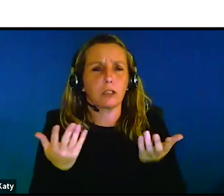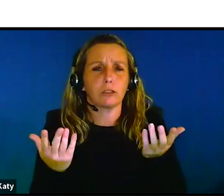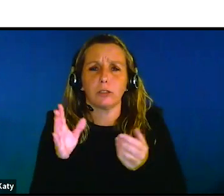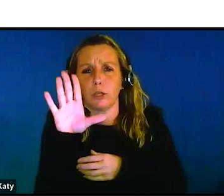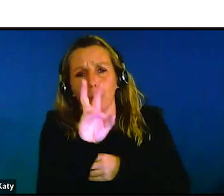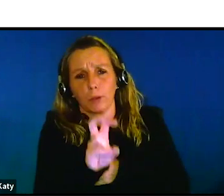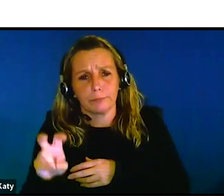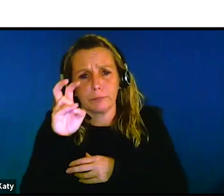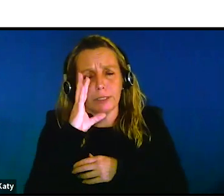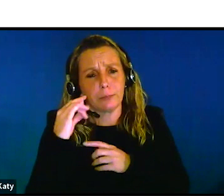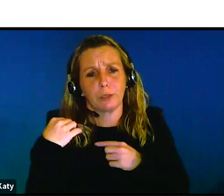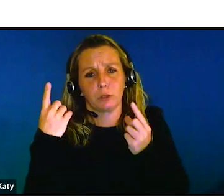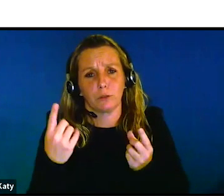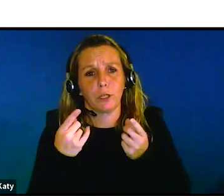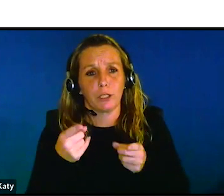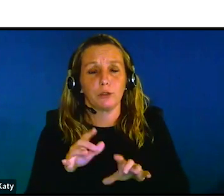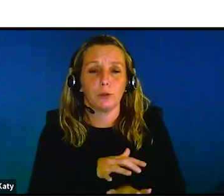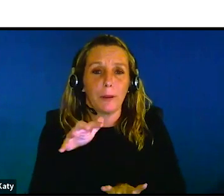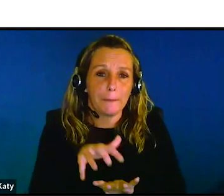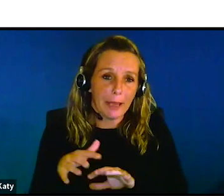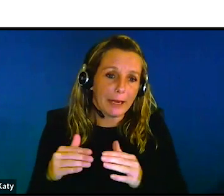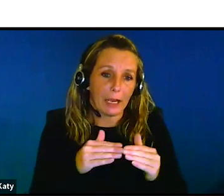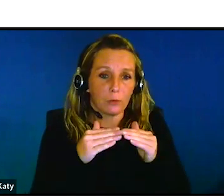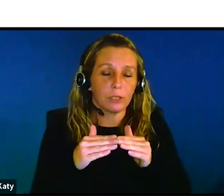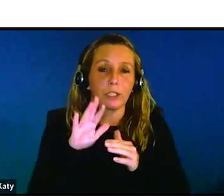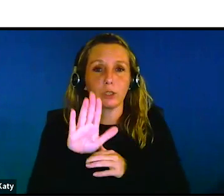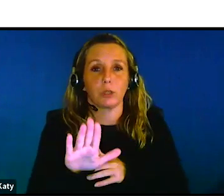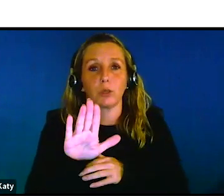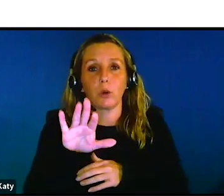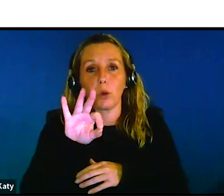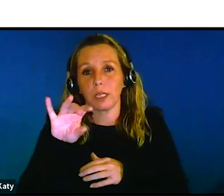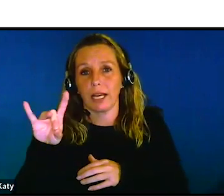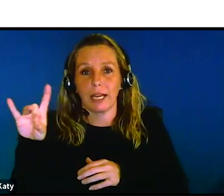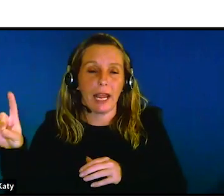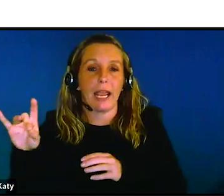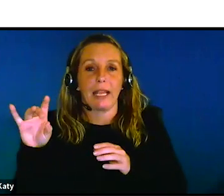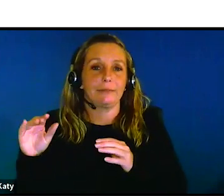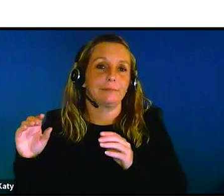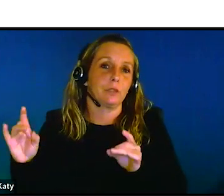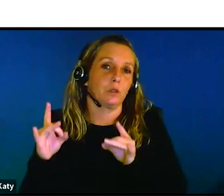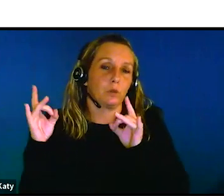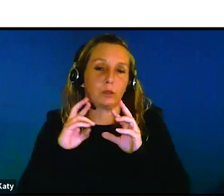as you embed equity into your nine, eight, eight crisis response system? So this is a little bit like a survey needs a focus group.